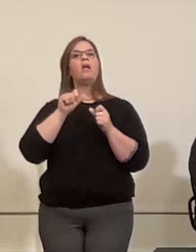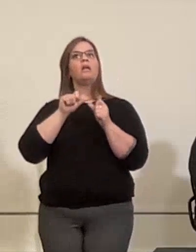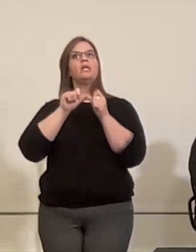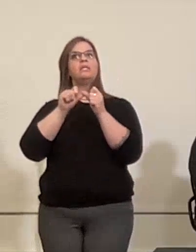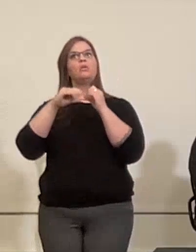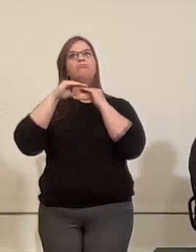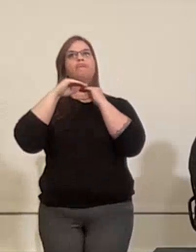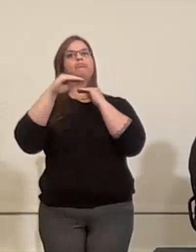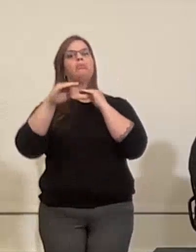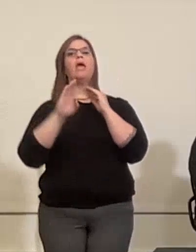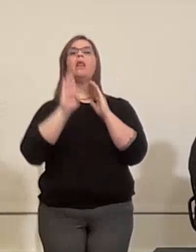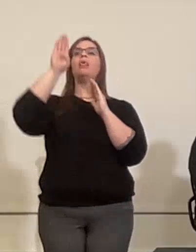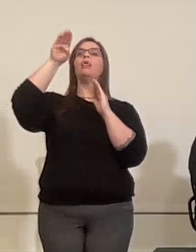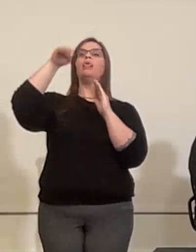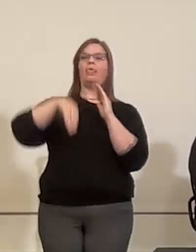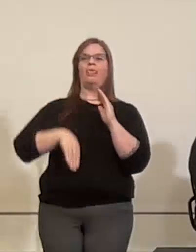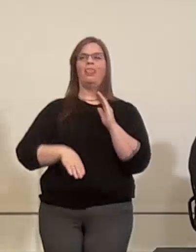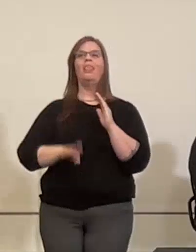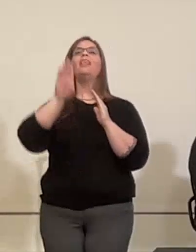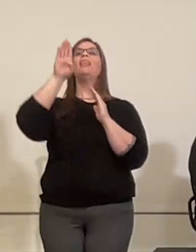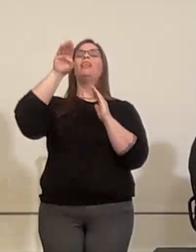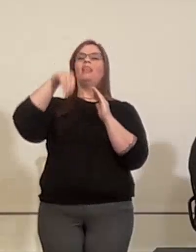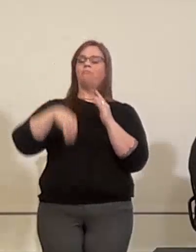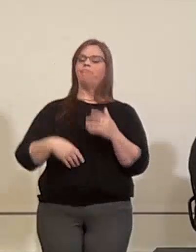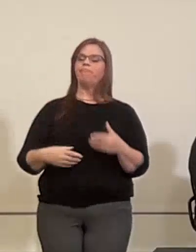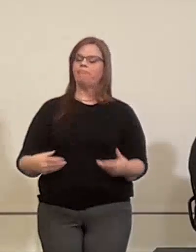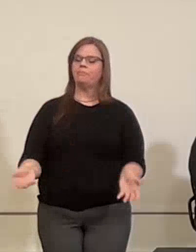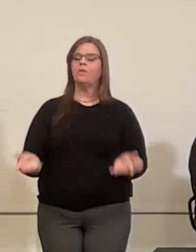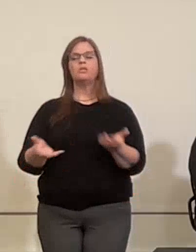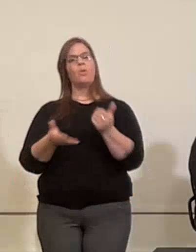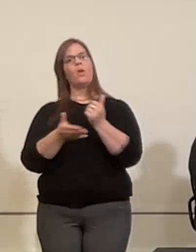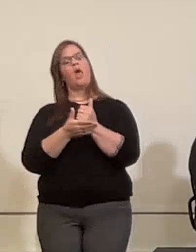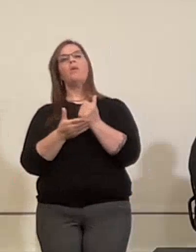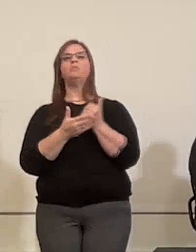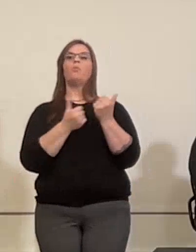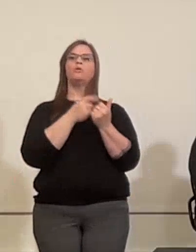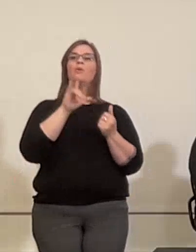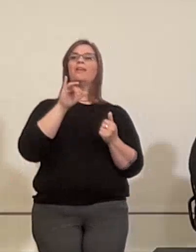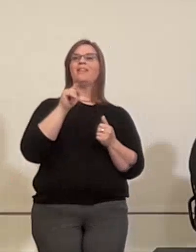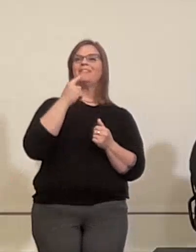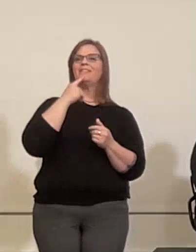So that's how I would support what Clint said. Yeah.